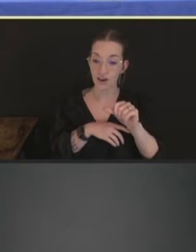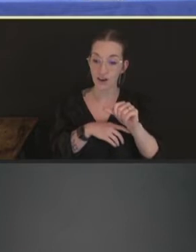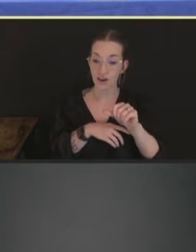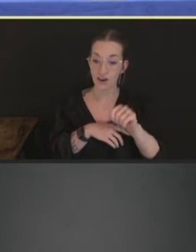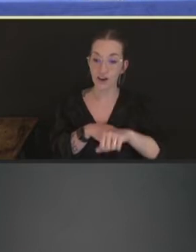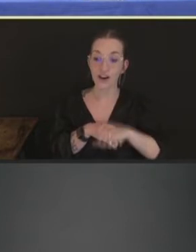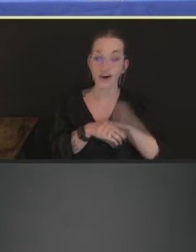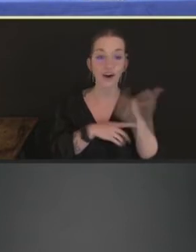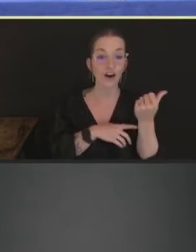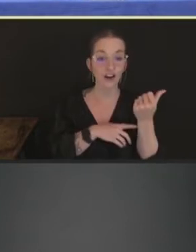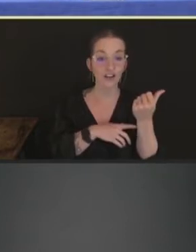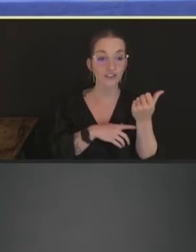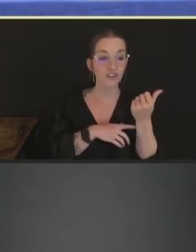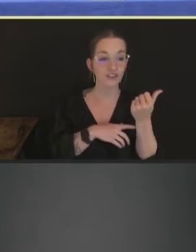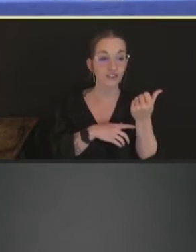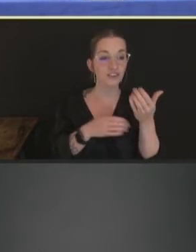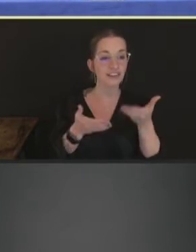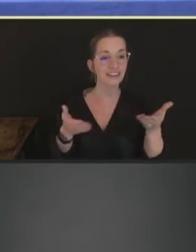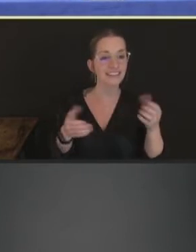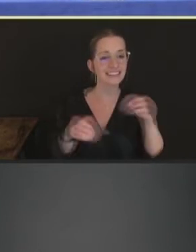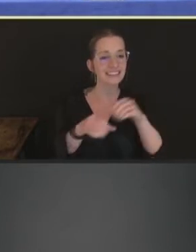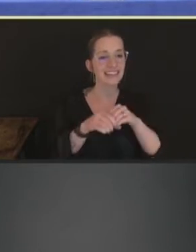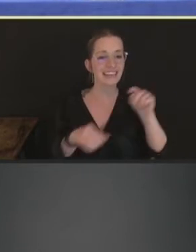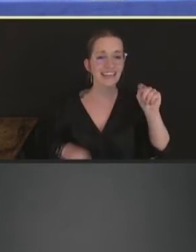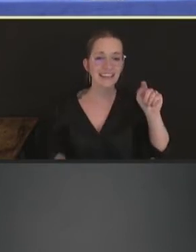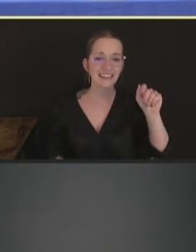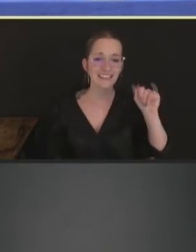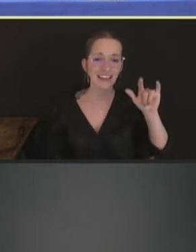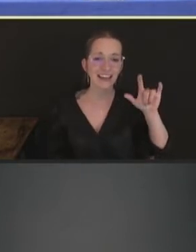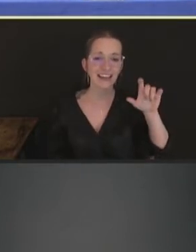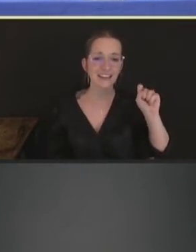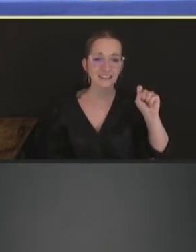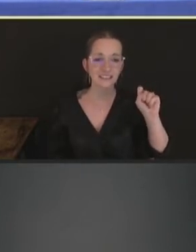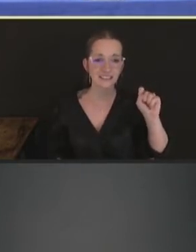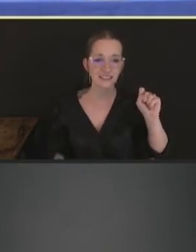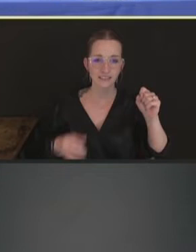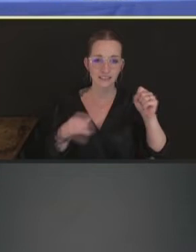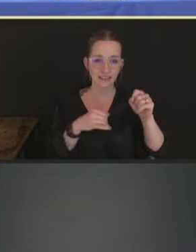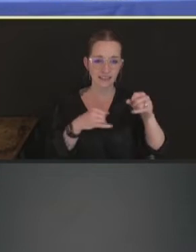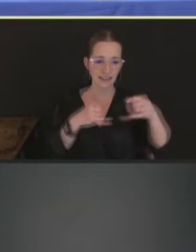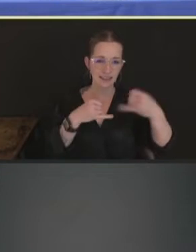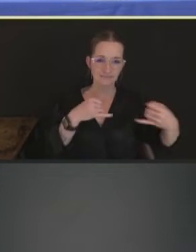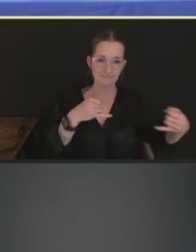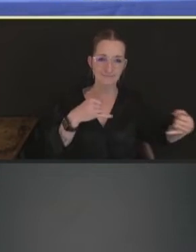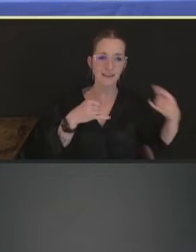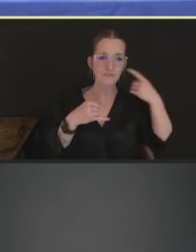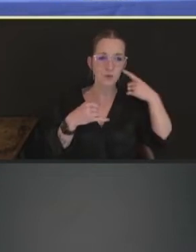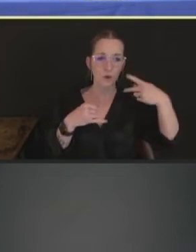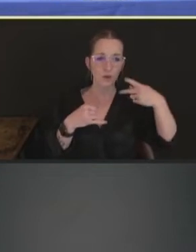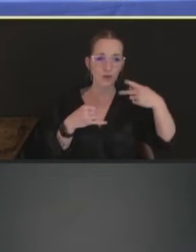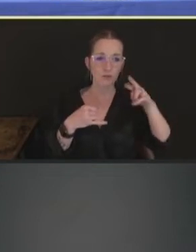the tails of the proteins applied to the genes.